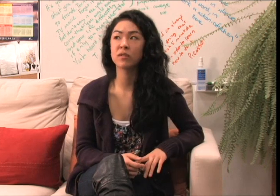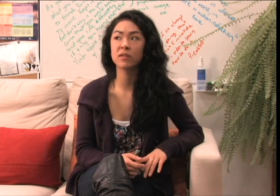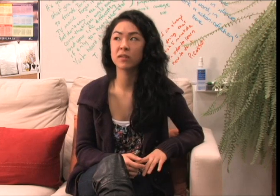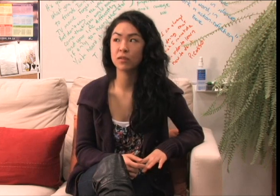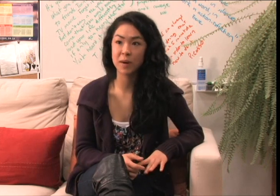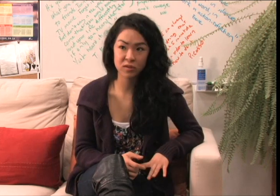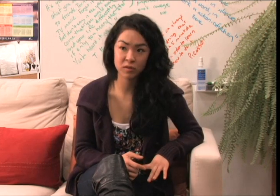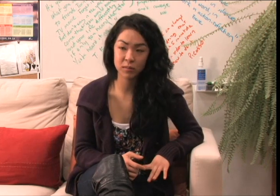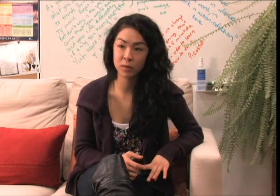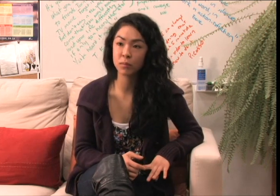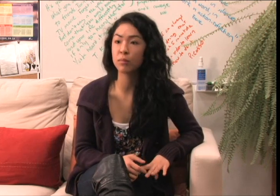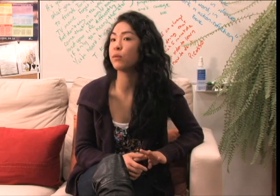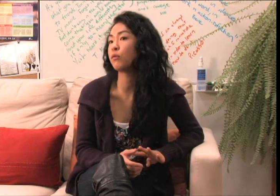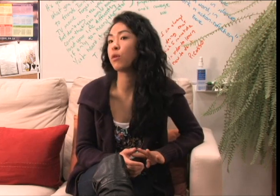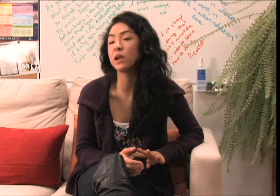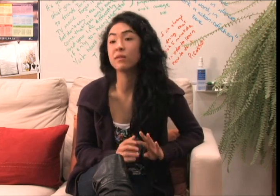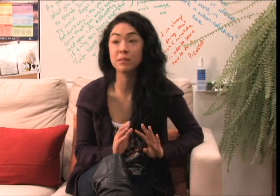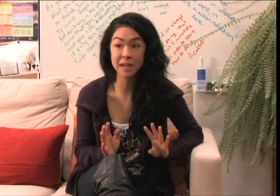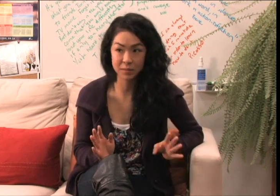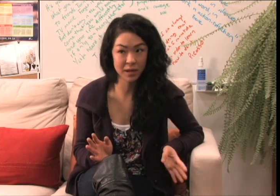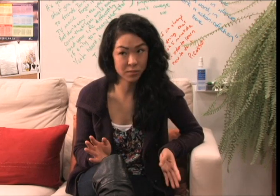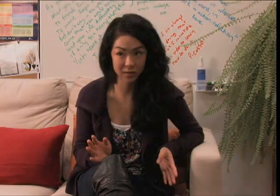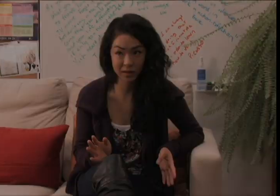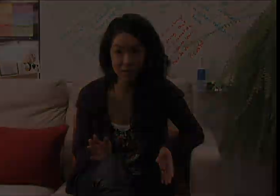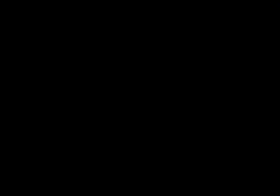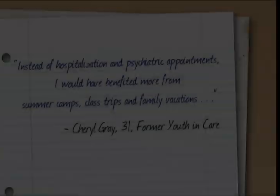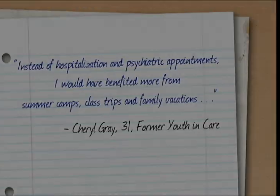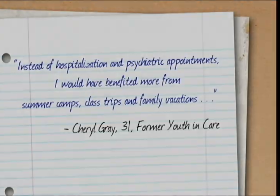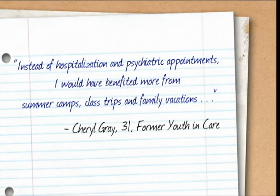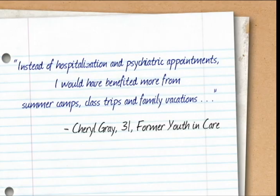what services are best for me, before even meeting me in person.